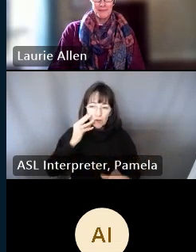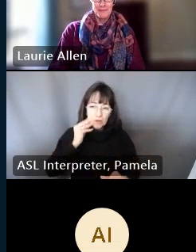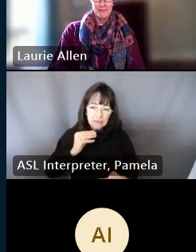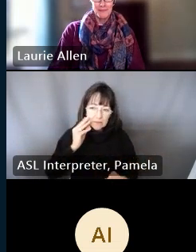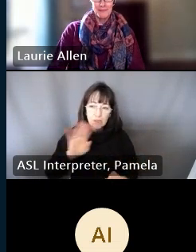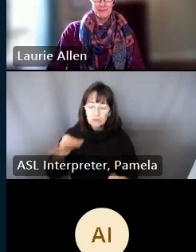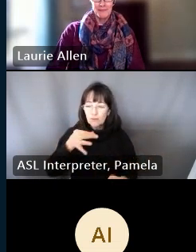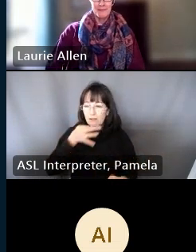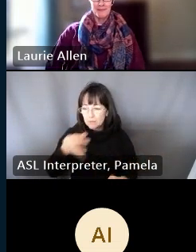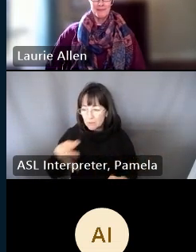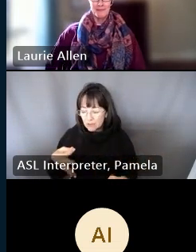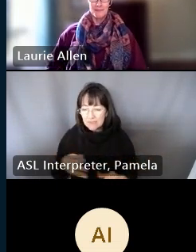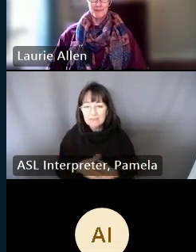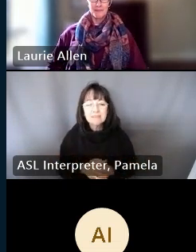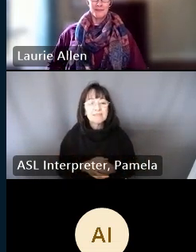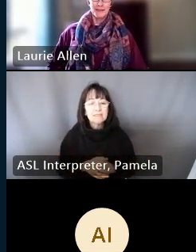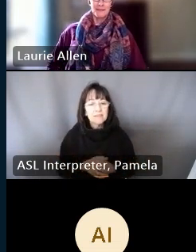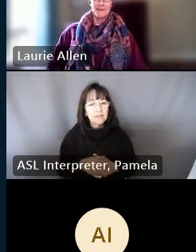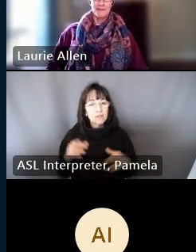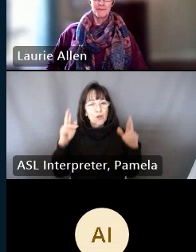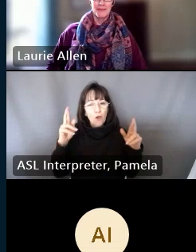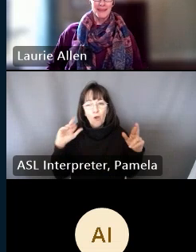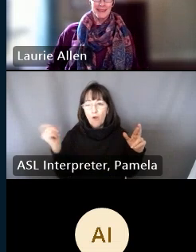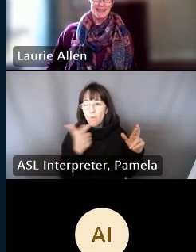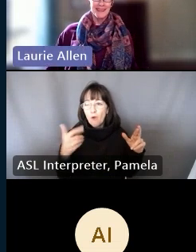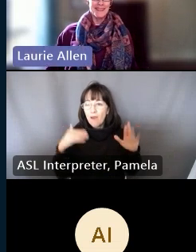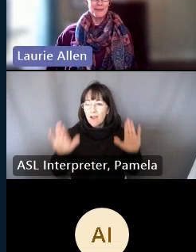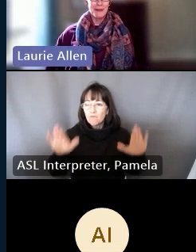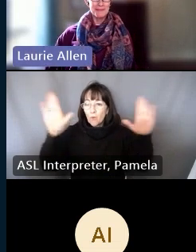And, I hope you all have a wonderful rest of your day. Thanks, everyone.